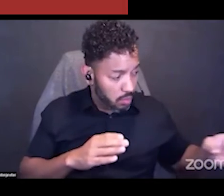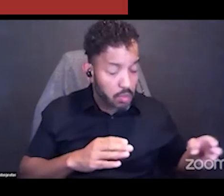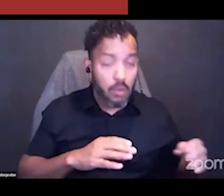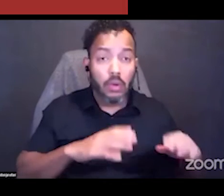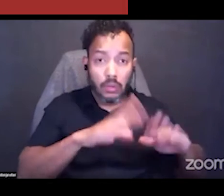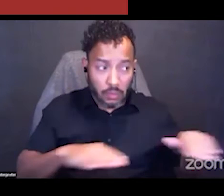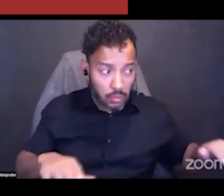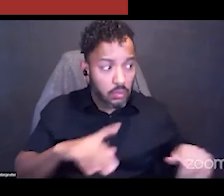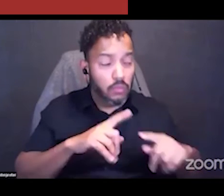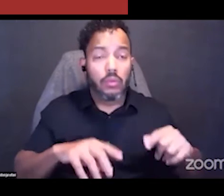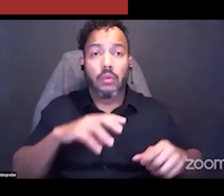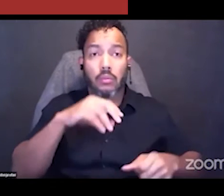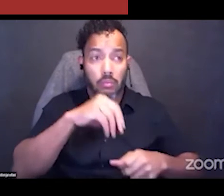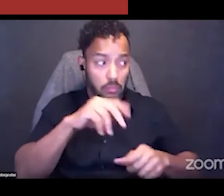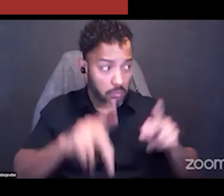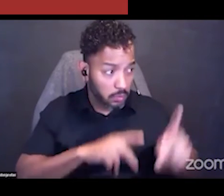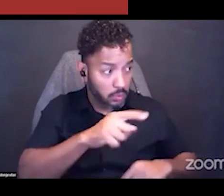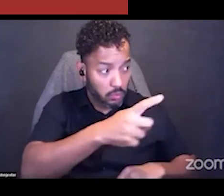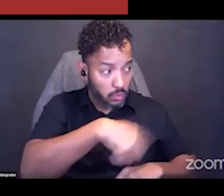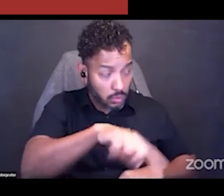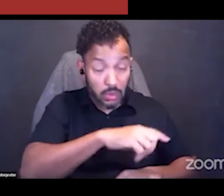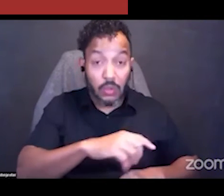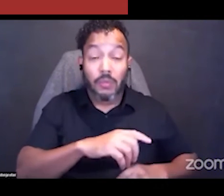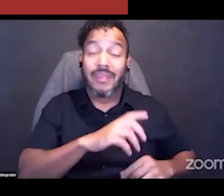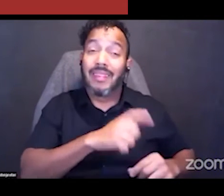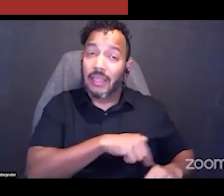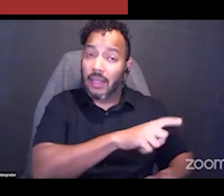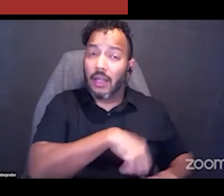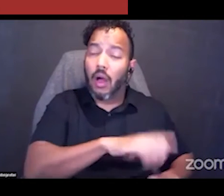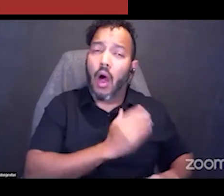who have supported us so patiently and without complaint, throughout this pandemic.